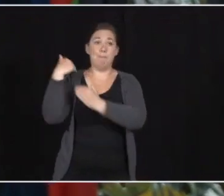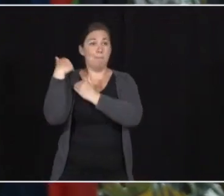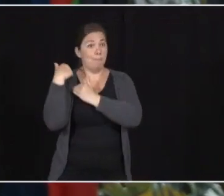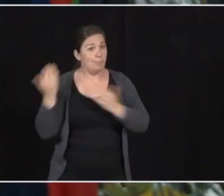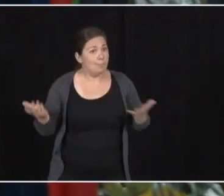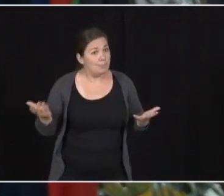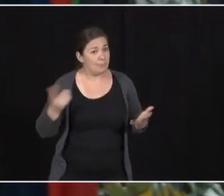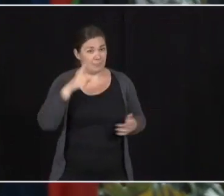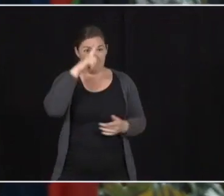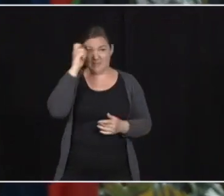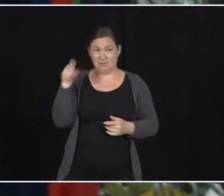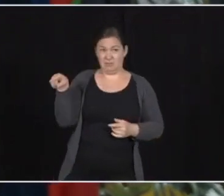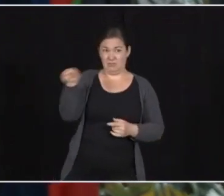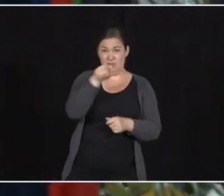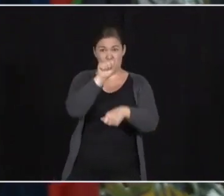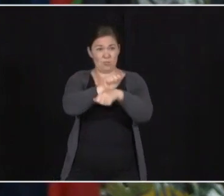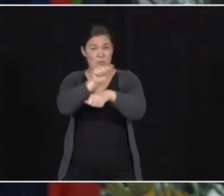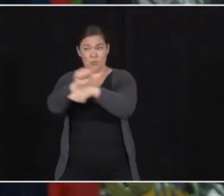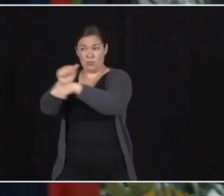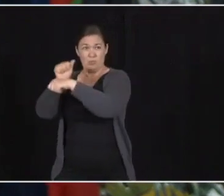Does there need to be accountability for bureaucrats that have not fixed the problem or perhaps have hidden the problem?